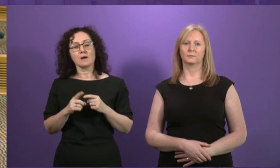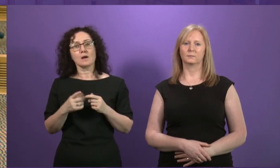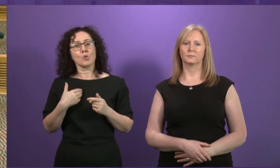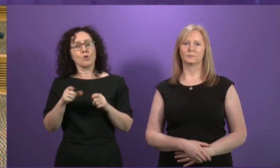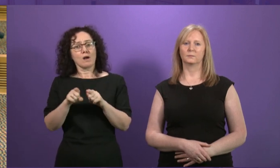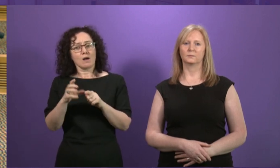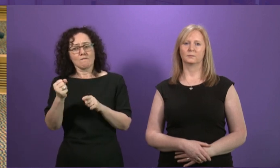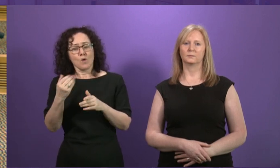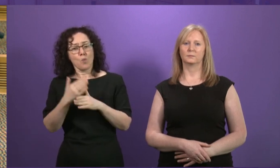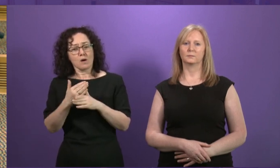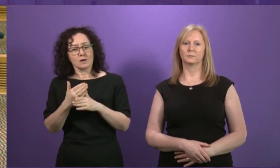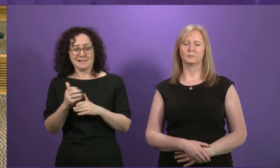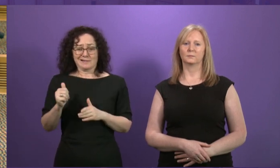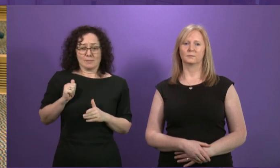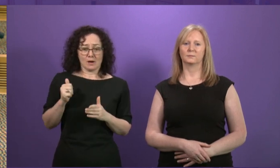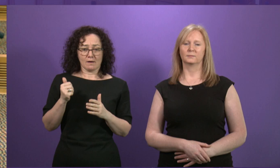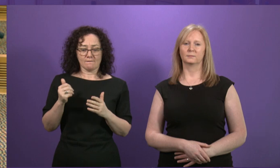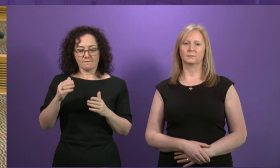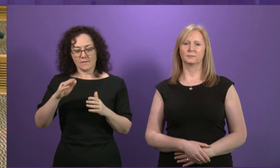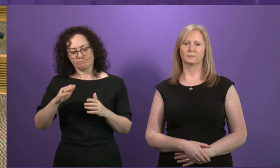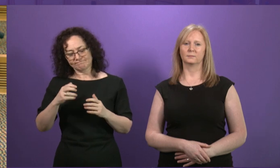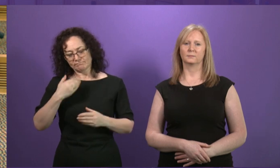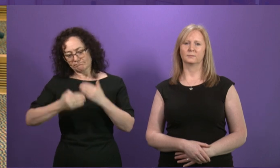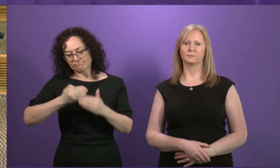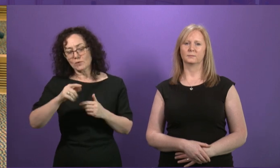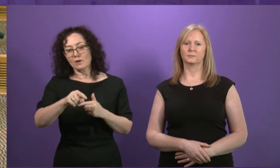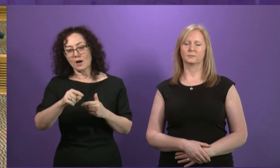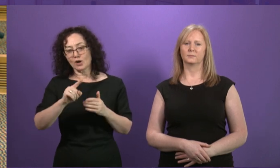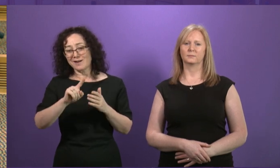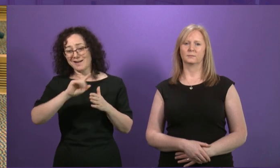year and Gemini Rail has retained the lease until March next year.